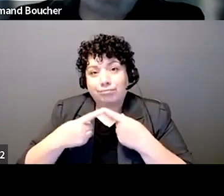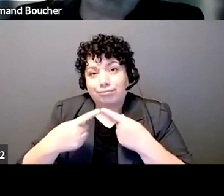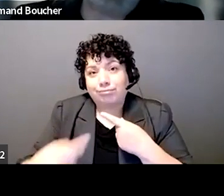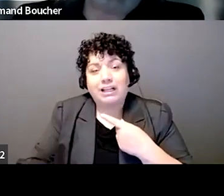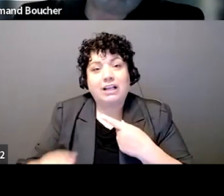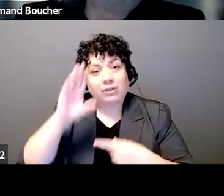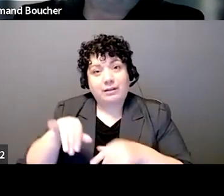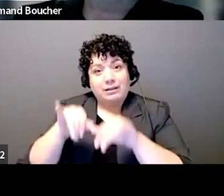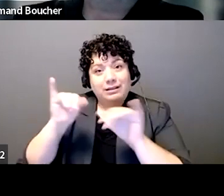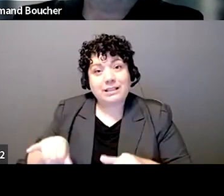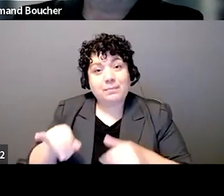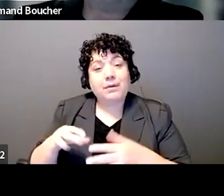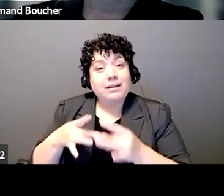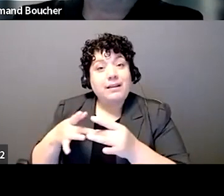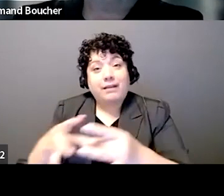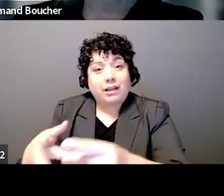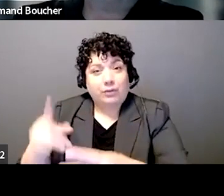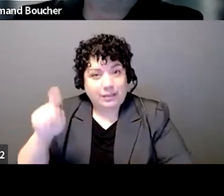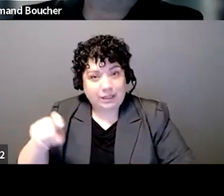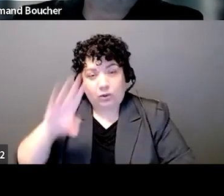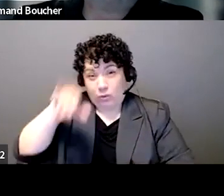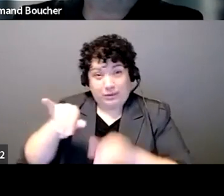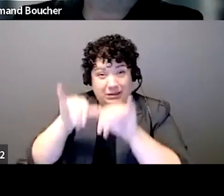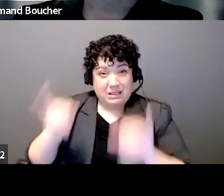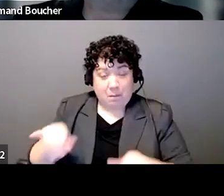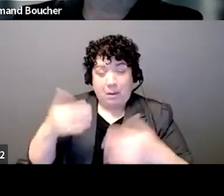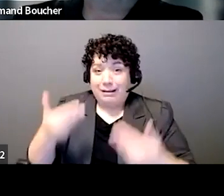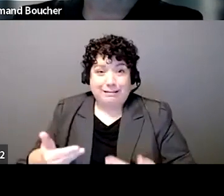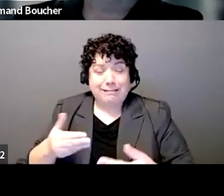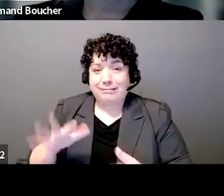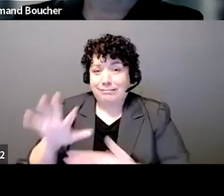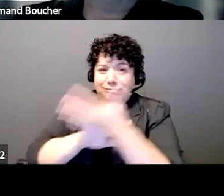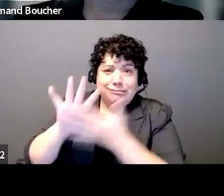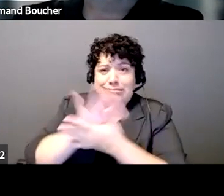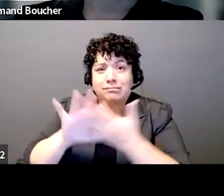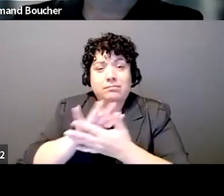navigators we know that the system is fractured but how do we then move forward to actually